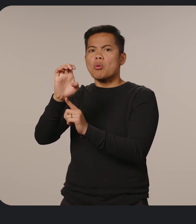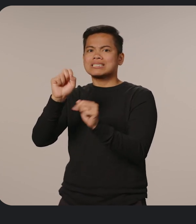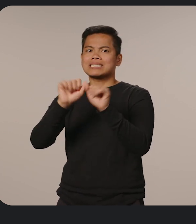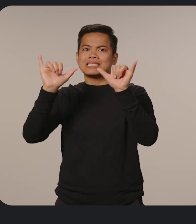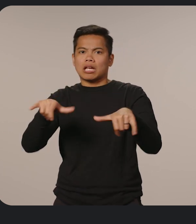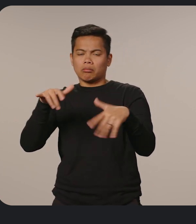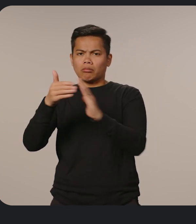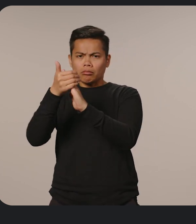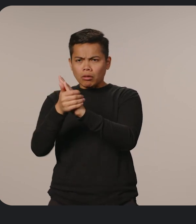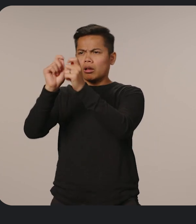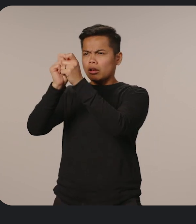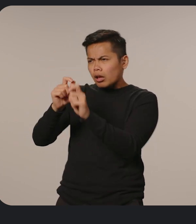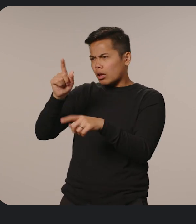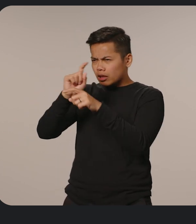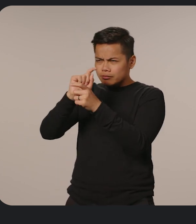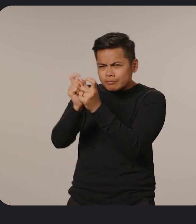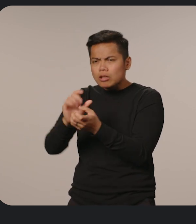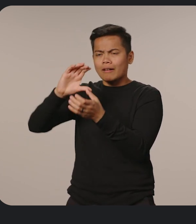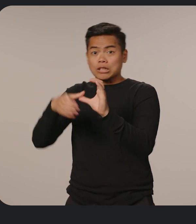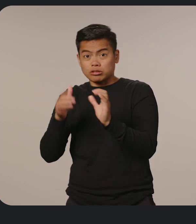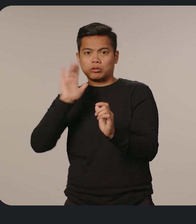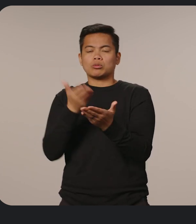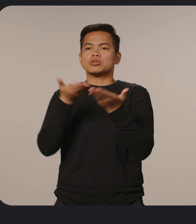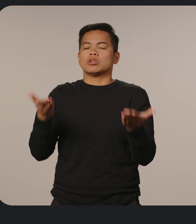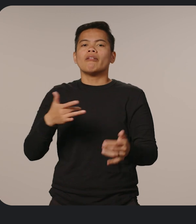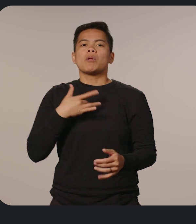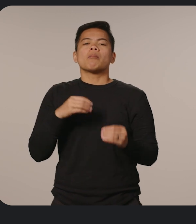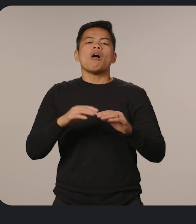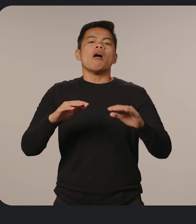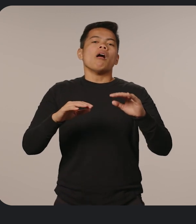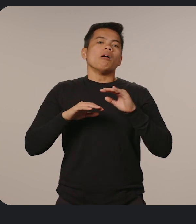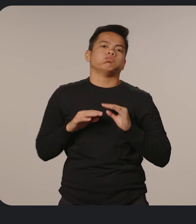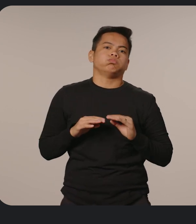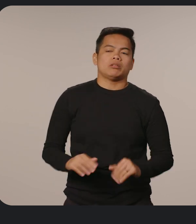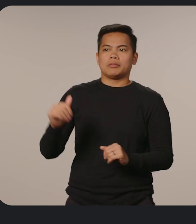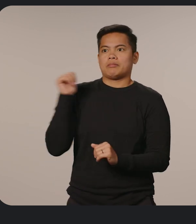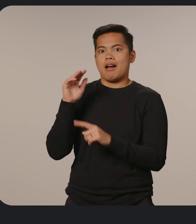provisioning and configuring Cloud resources so you can have peace of mind